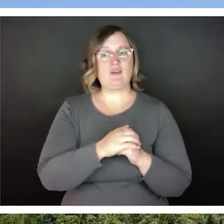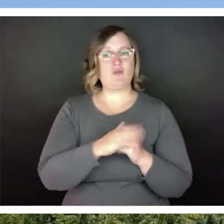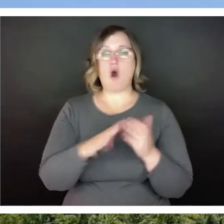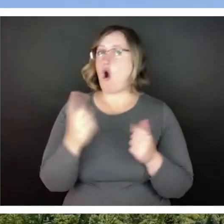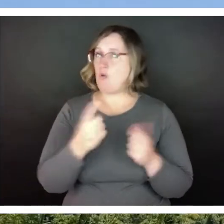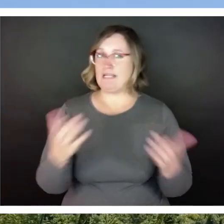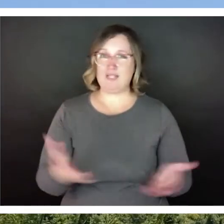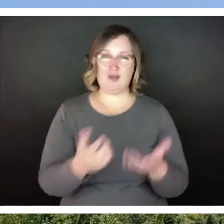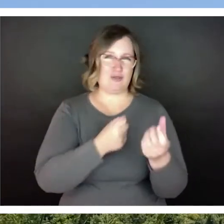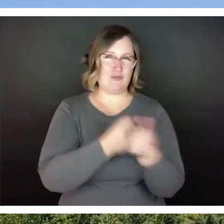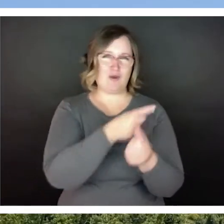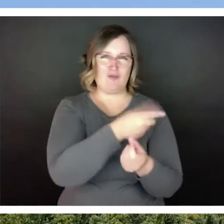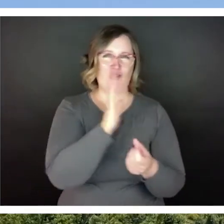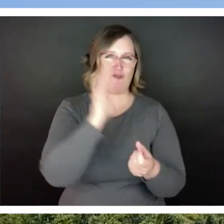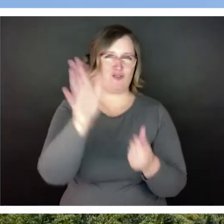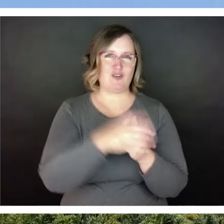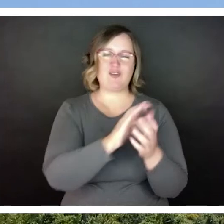in all your future endeavors. Congratulations again.